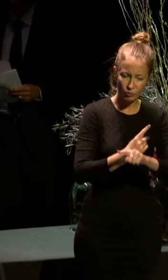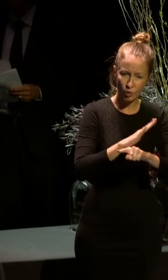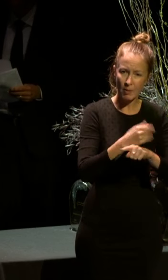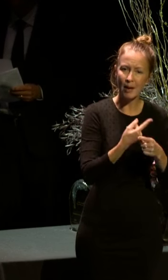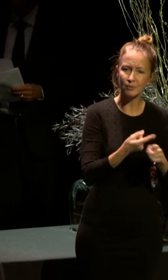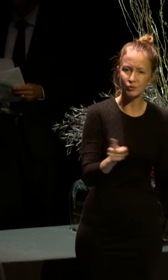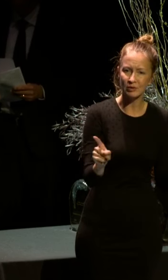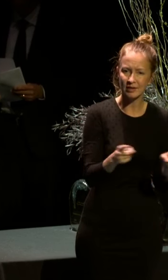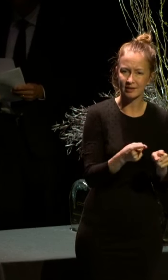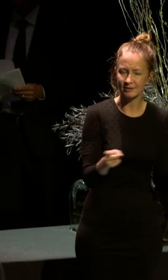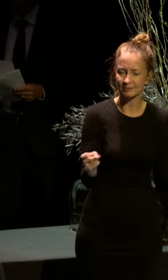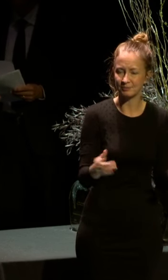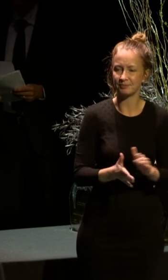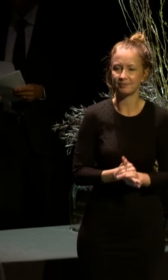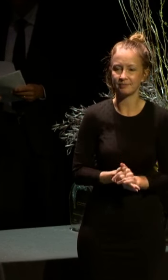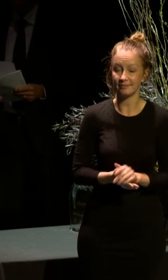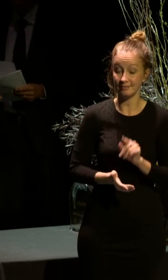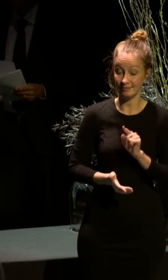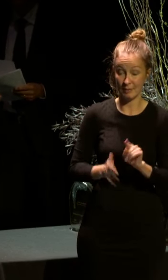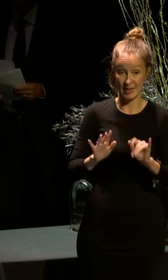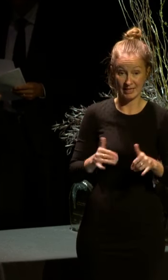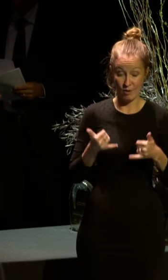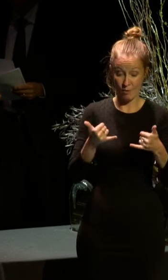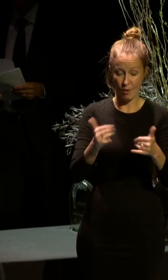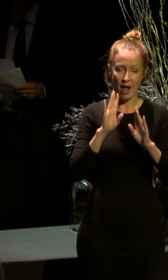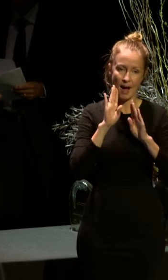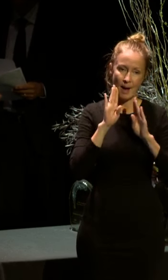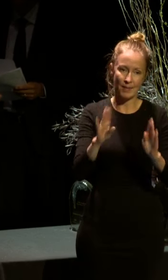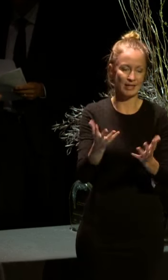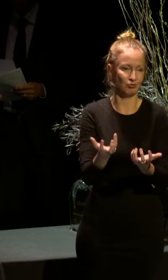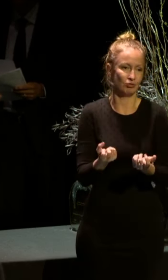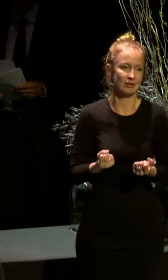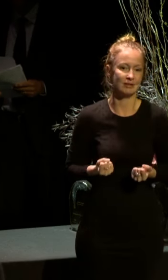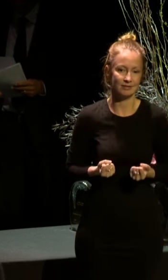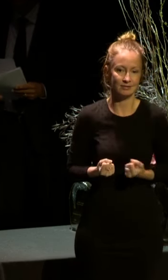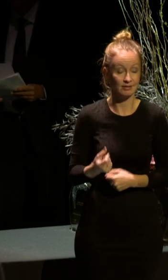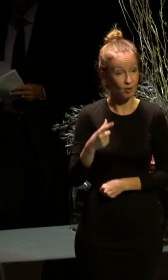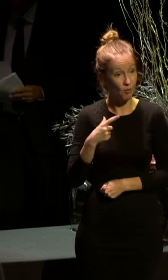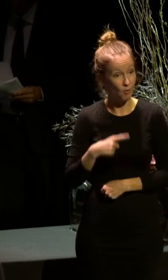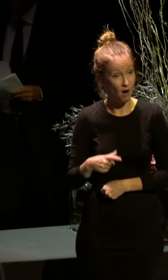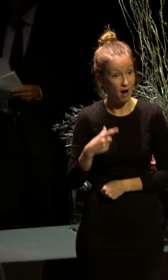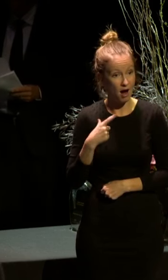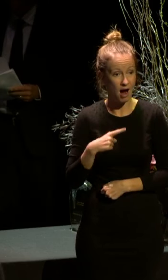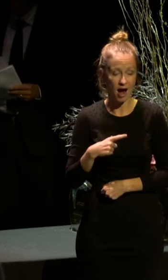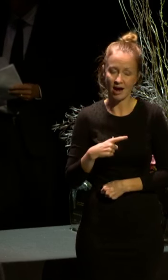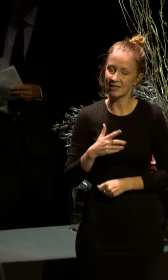But an award like this is amazing to receive because it's all about the music.